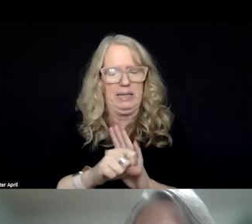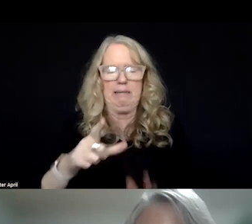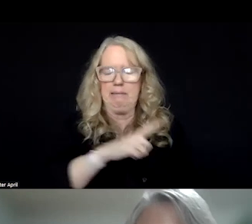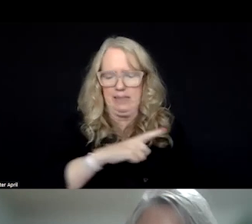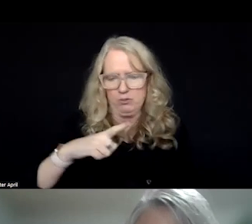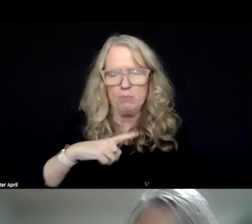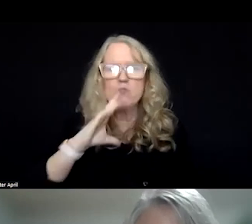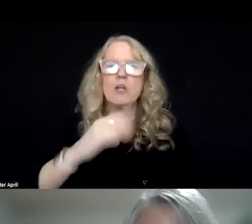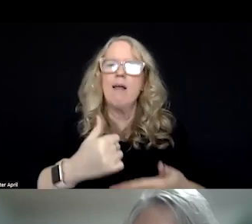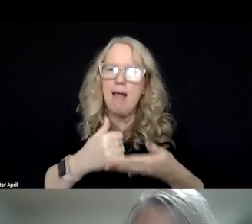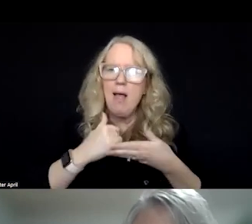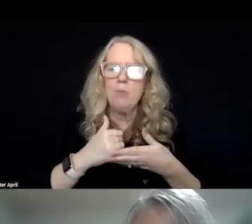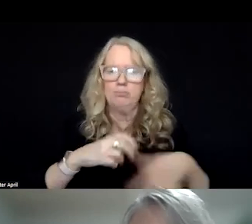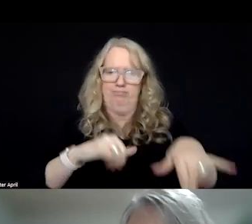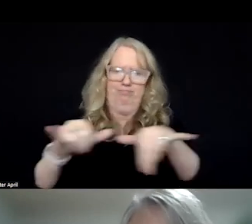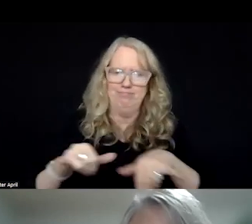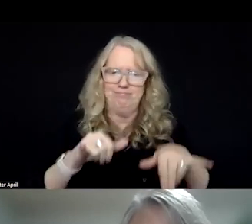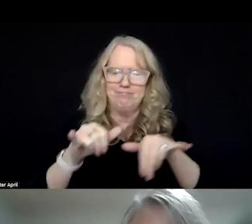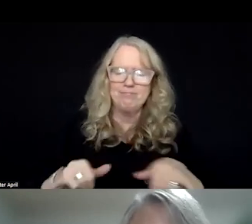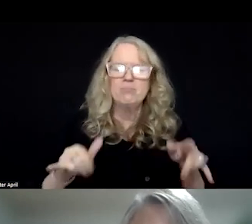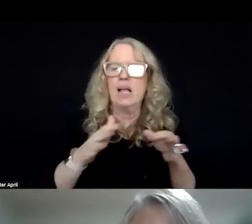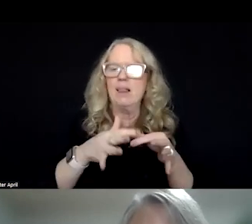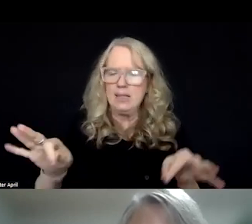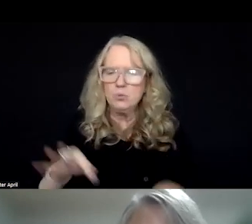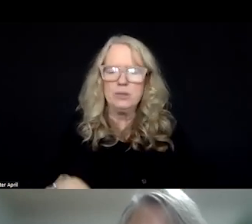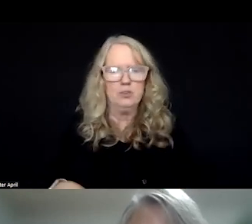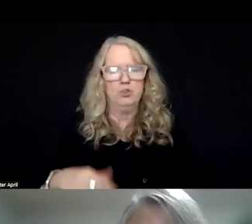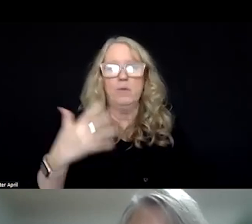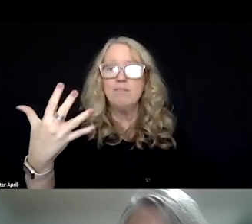US HAVE A COMMON LANGUAGE. THERE IS FIVE KEY CATEGORIES.